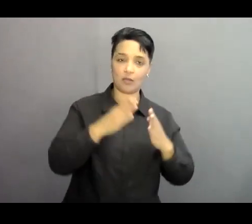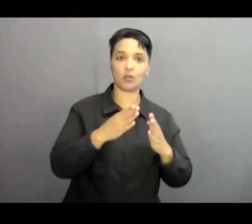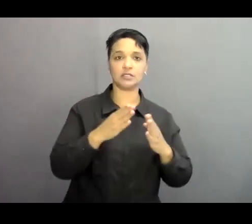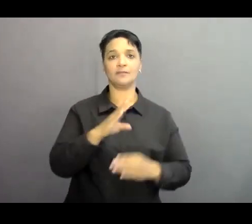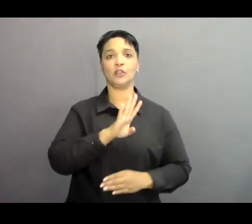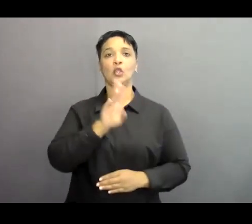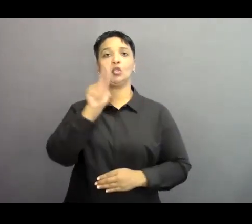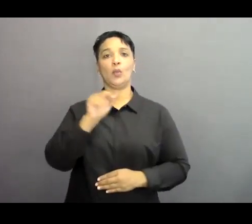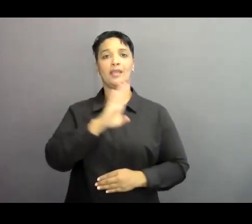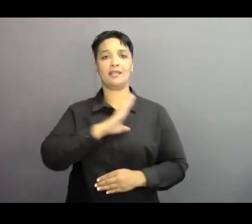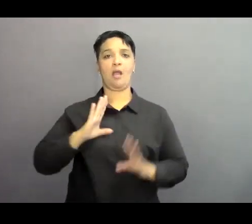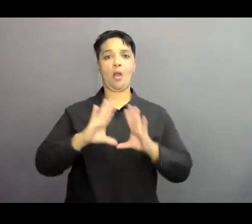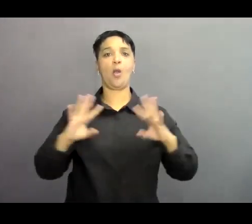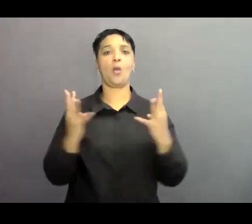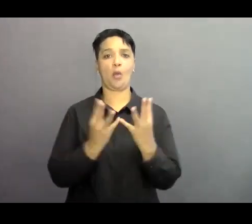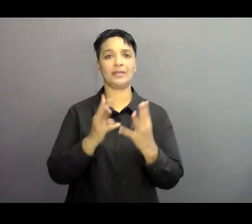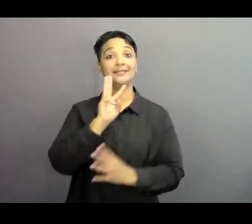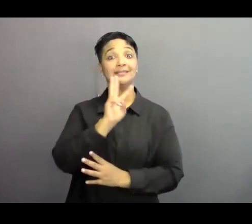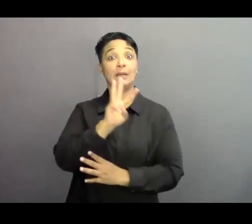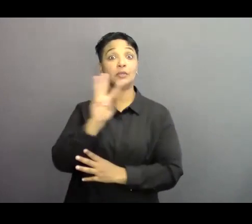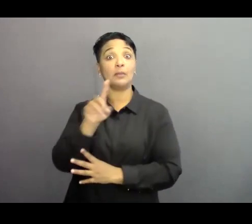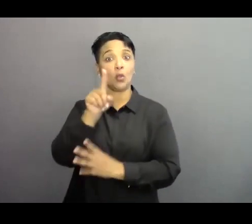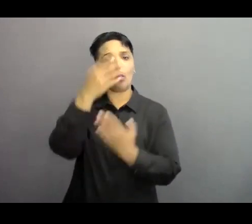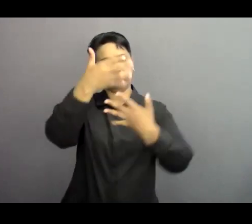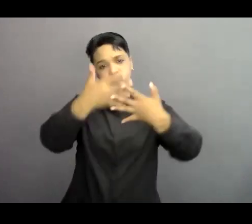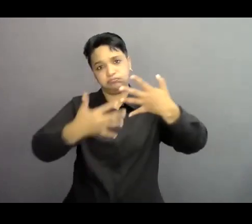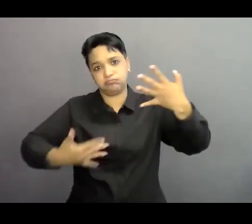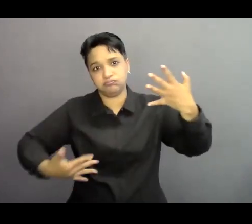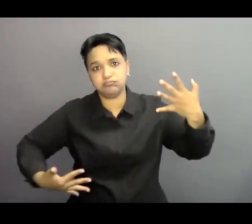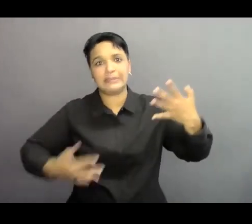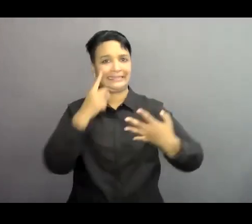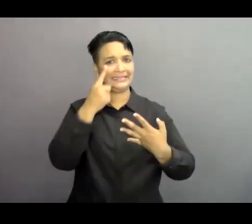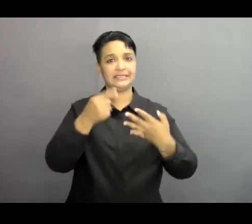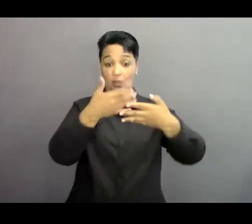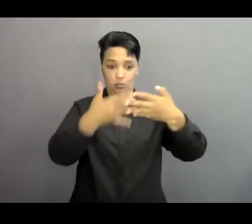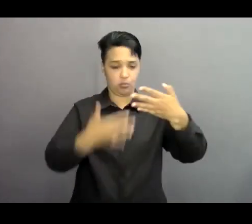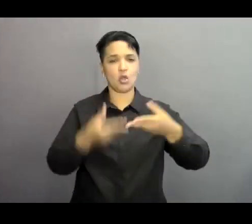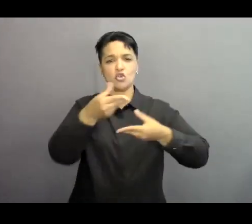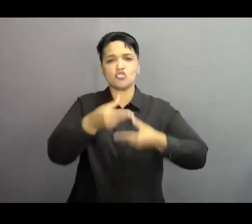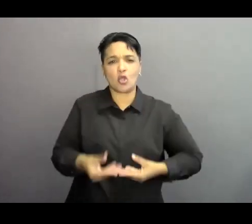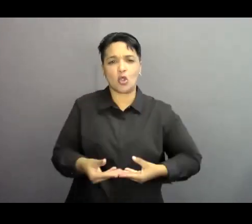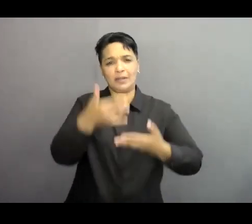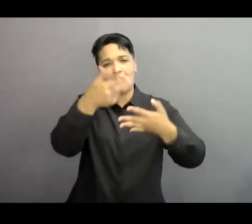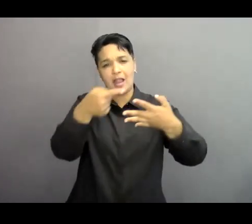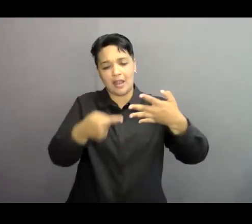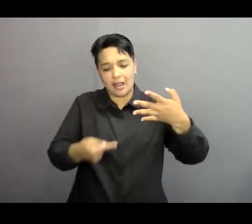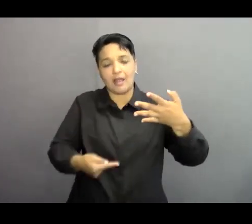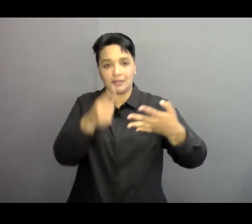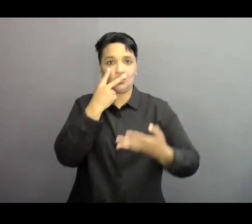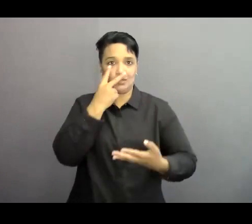website where you should be able to access all of their documents, and you may decide to look at